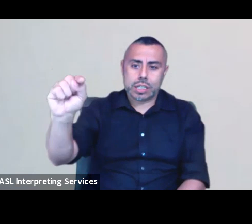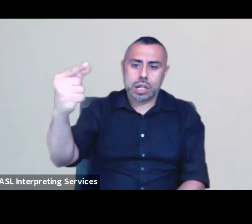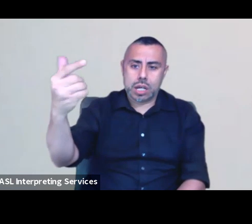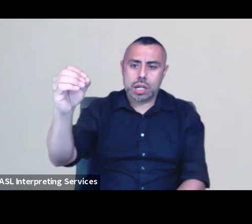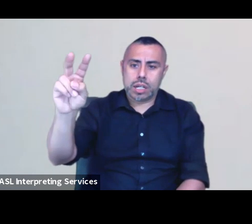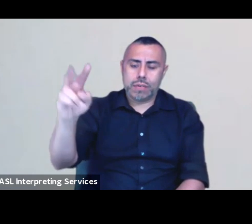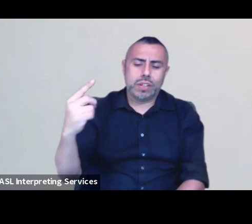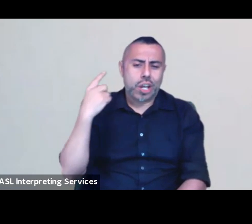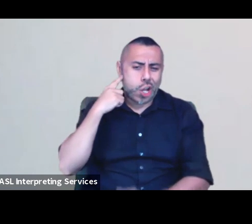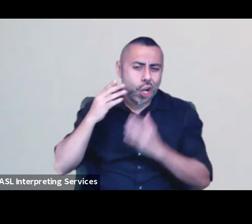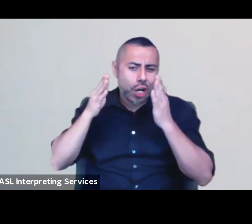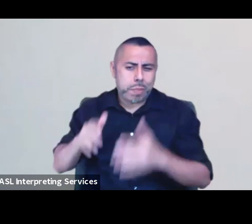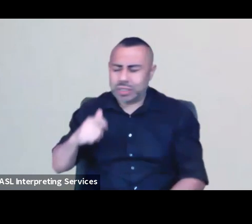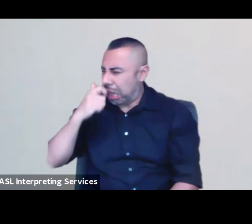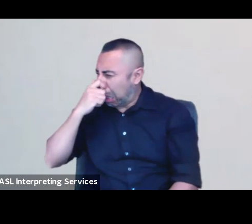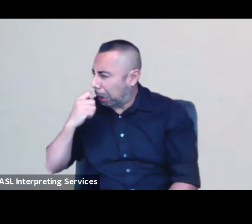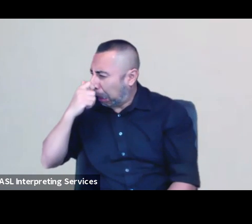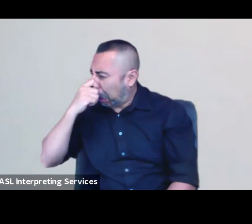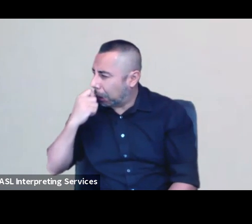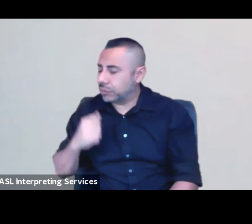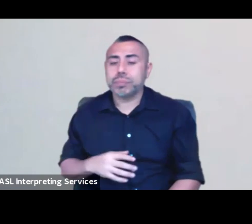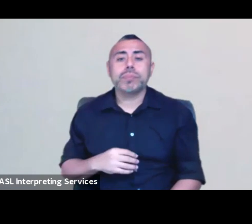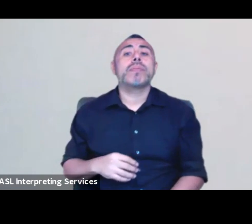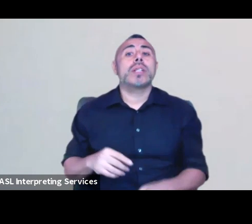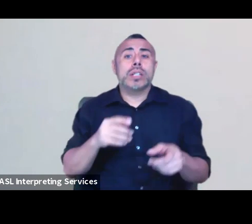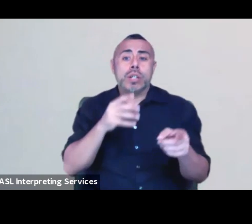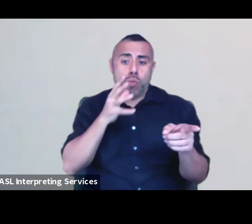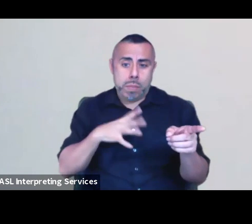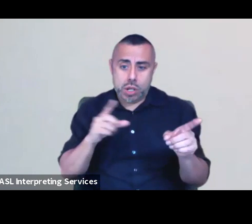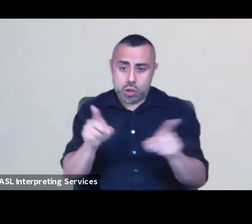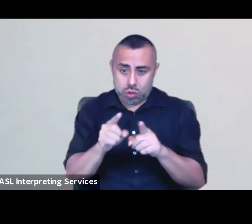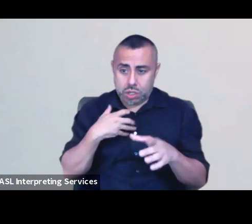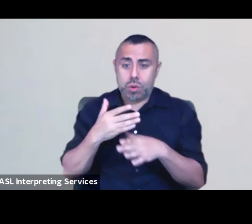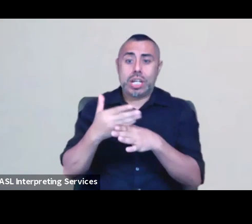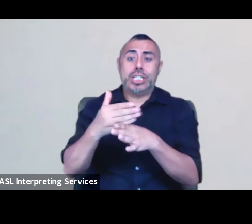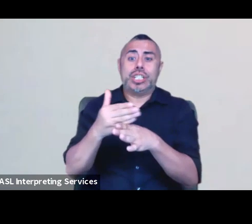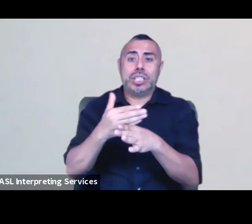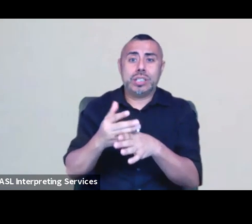I also wanted to share that the Families First Coronavirus Response Act